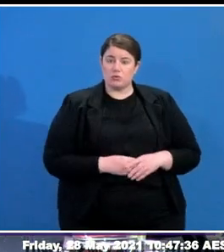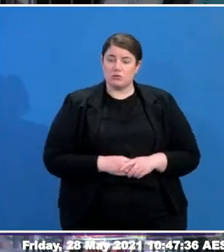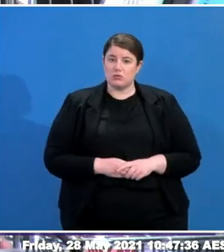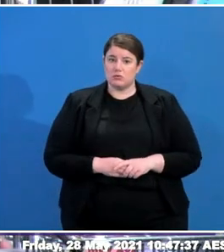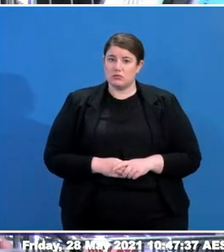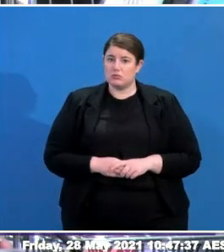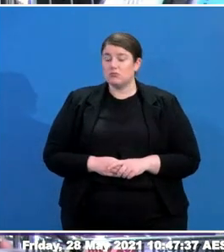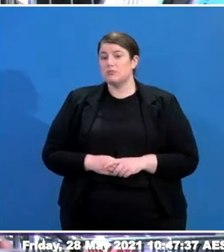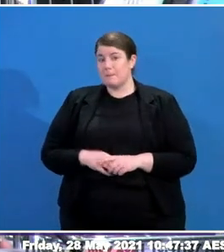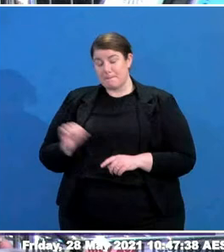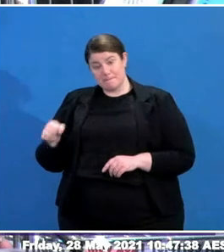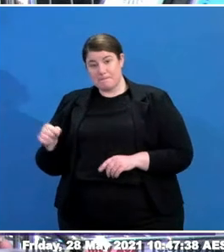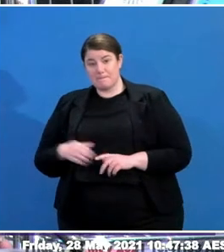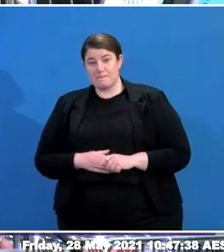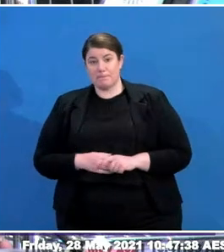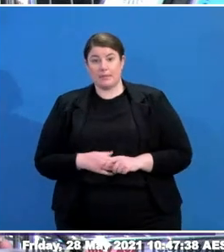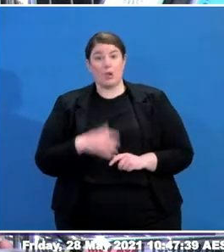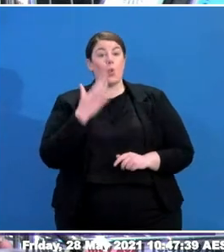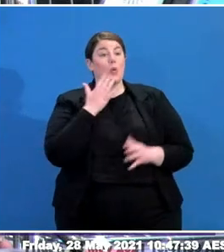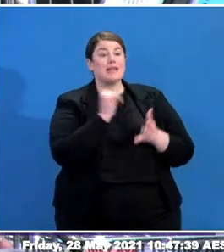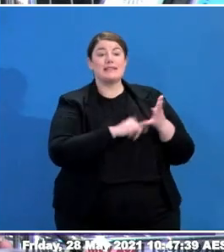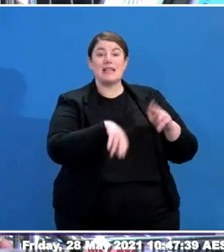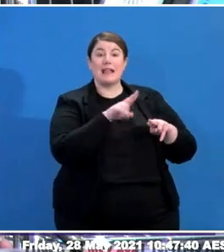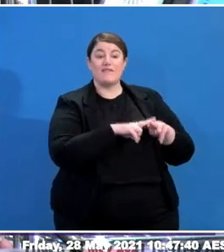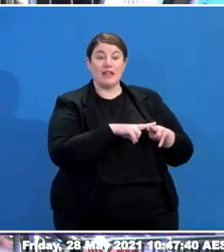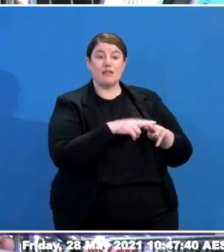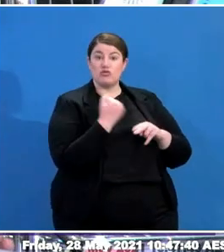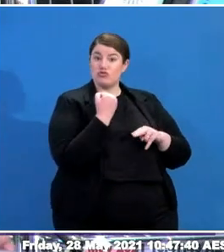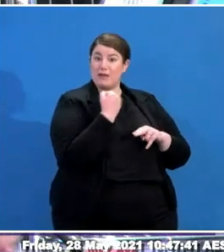Do you agree with me that when Sunnyfield refused to complete